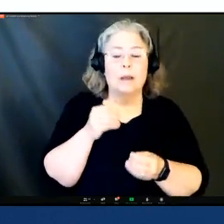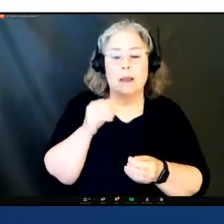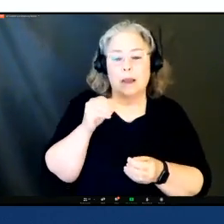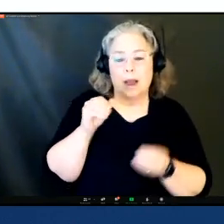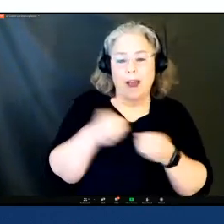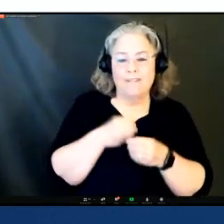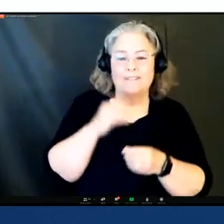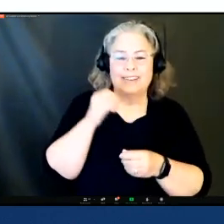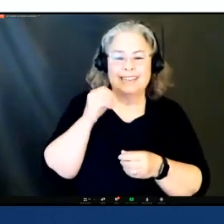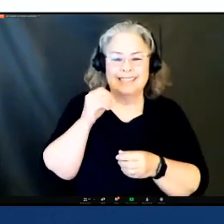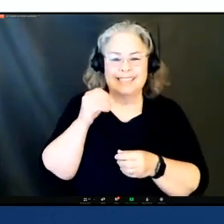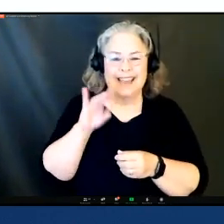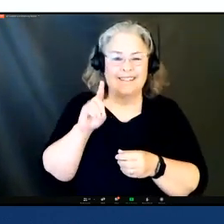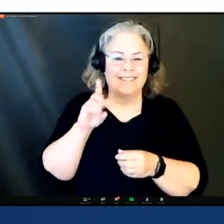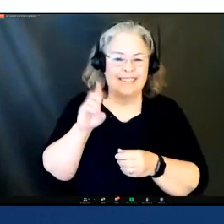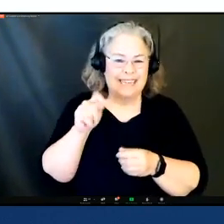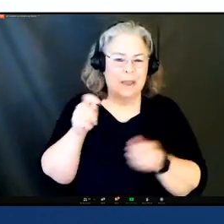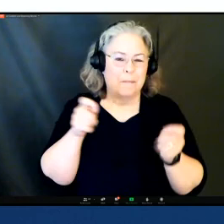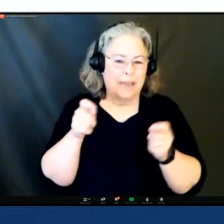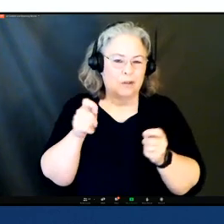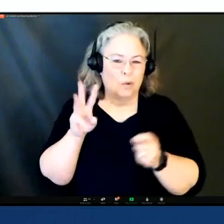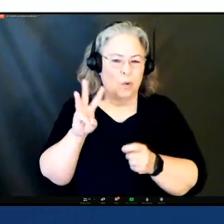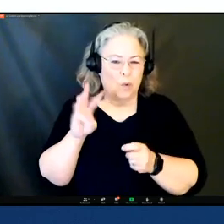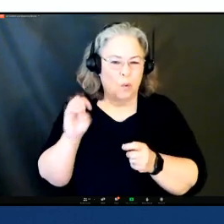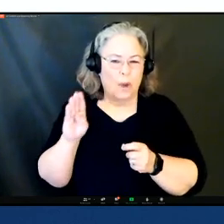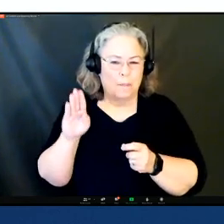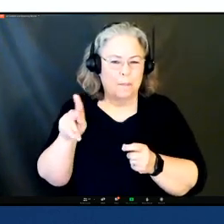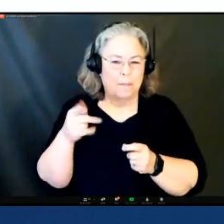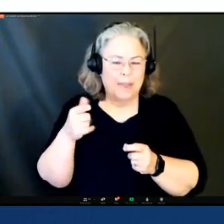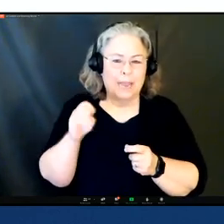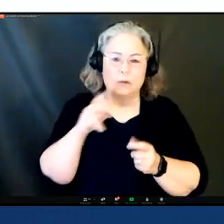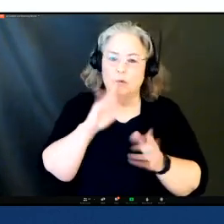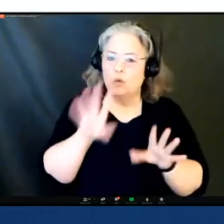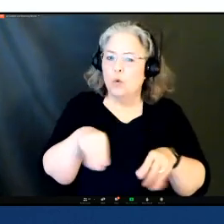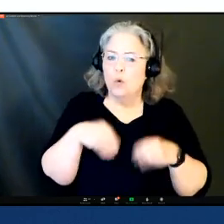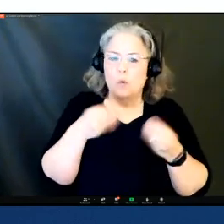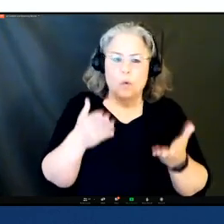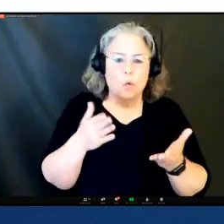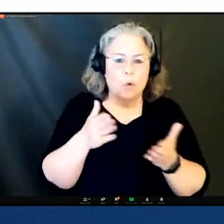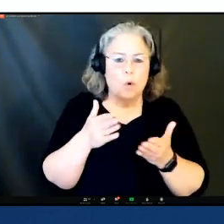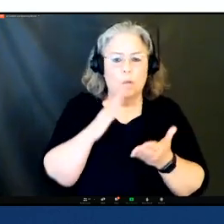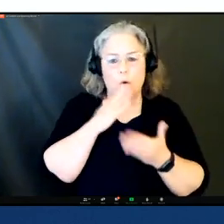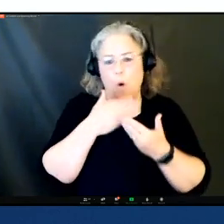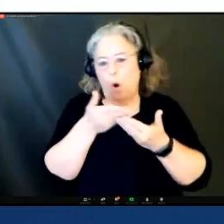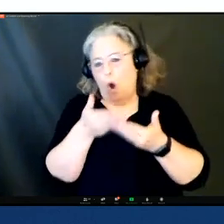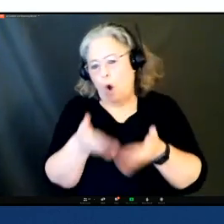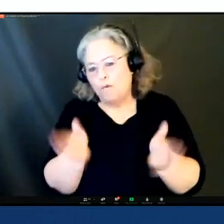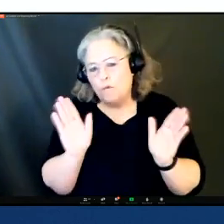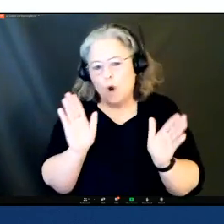And as you can see from the first page that's shown here, it really provides sort of overall information on where the county's